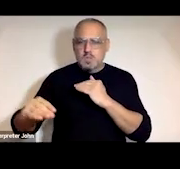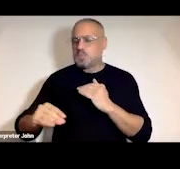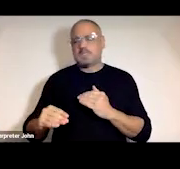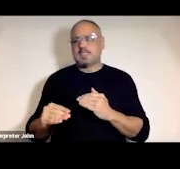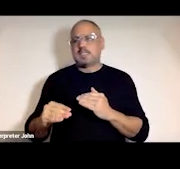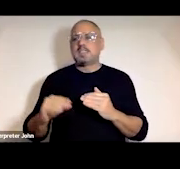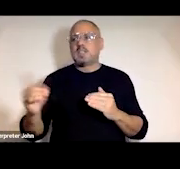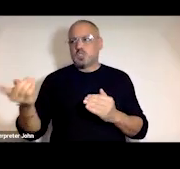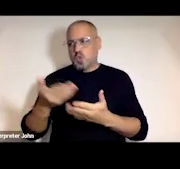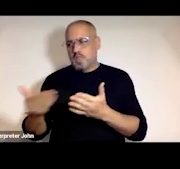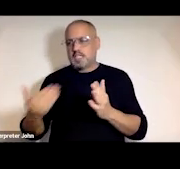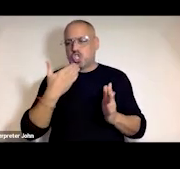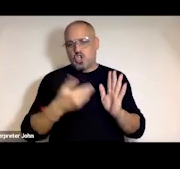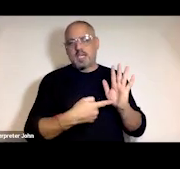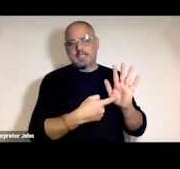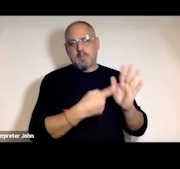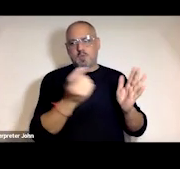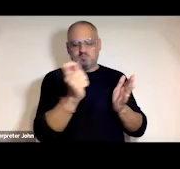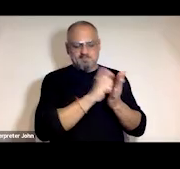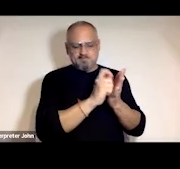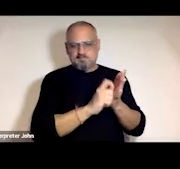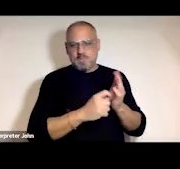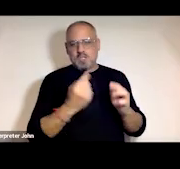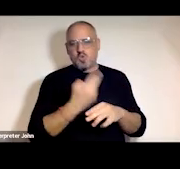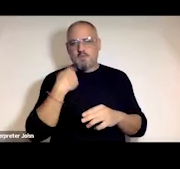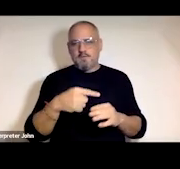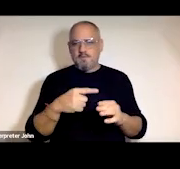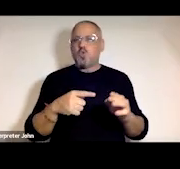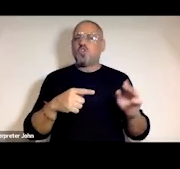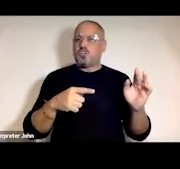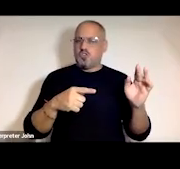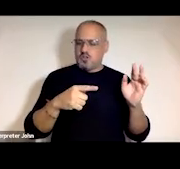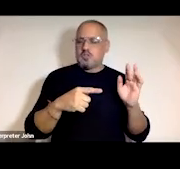those are the examples that you want to use in order to distinguish between